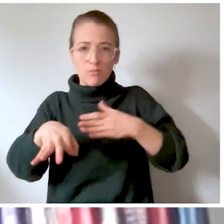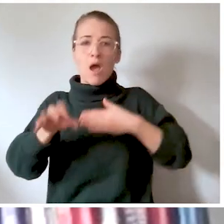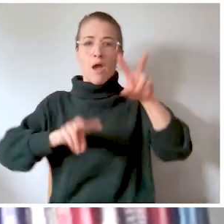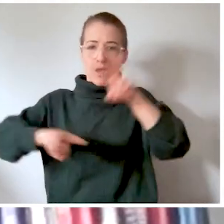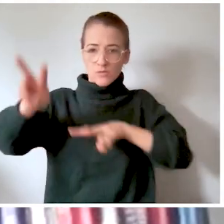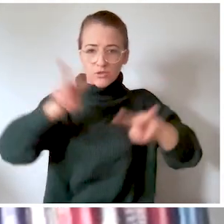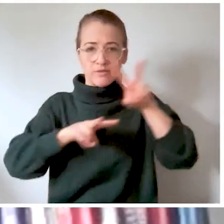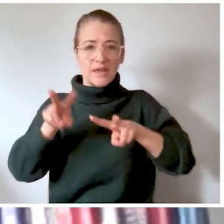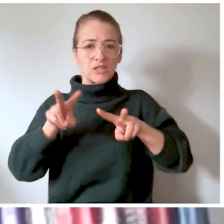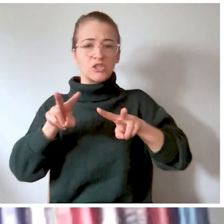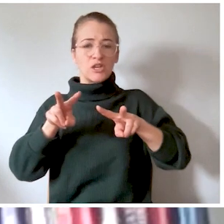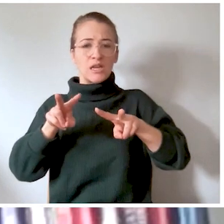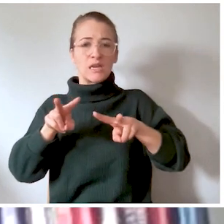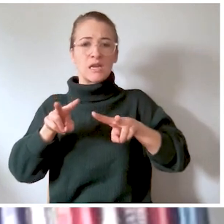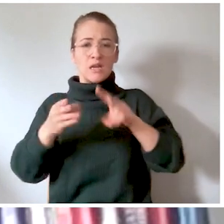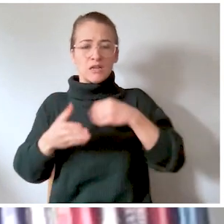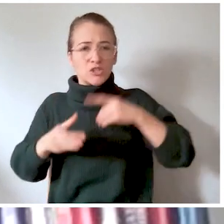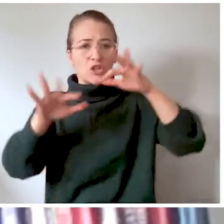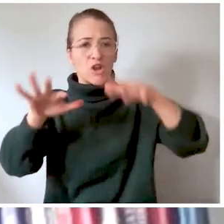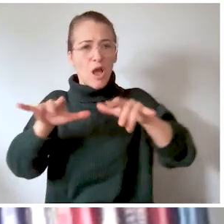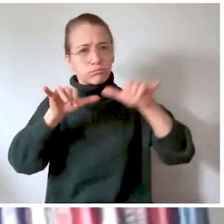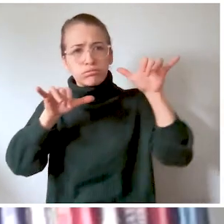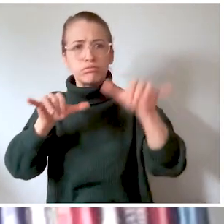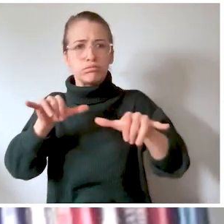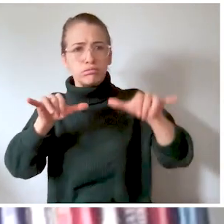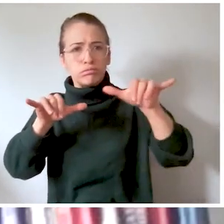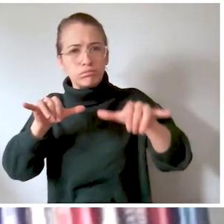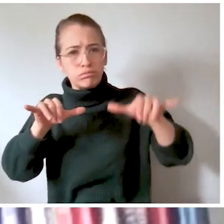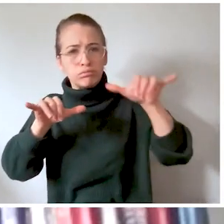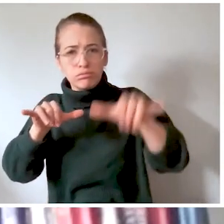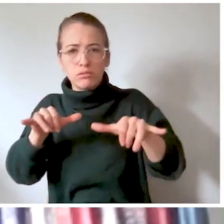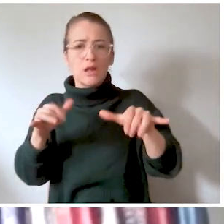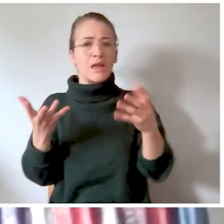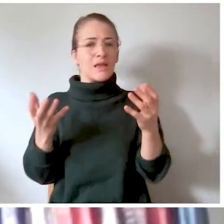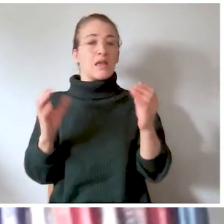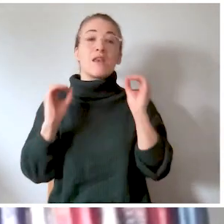of the lack of snow removal in my area." There's nothing that can get you better results